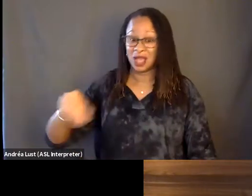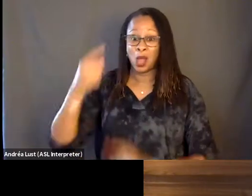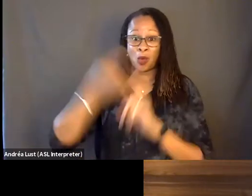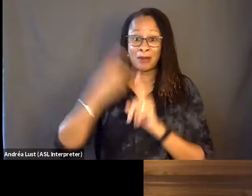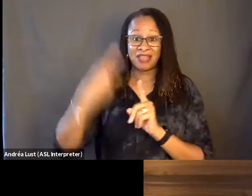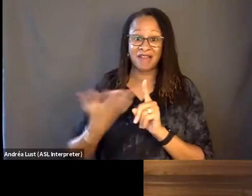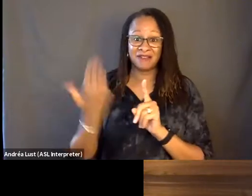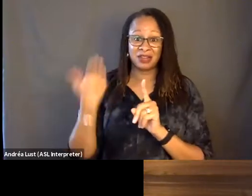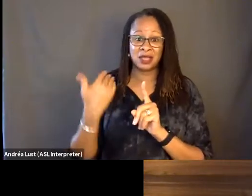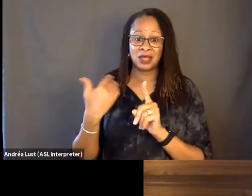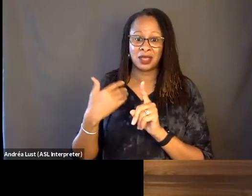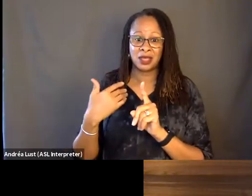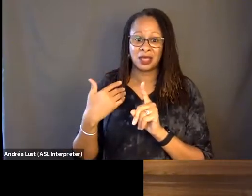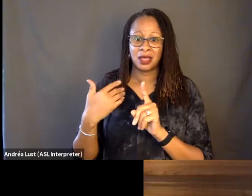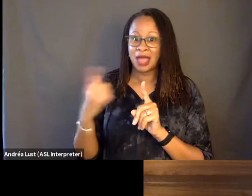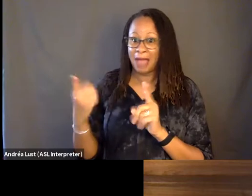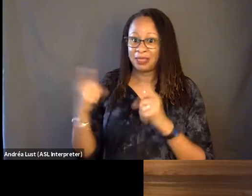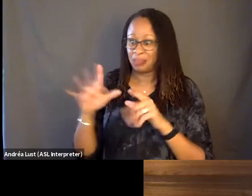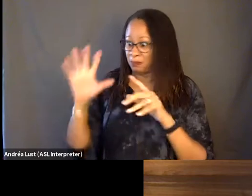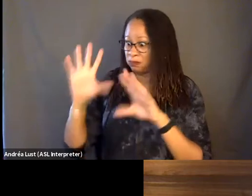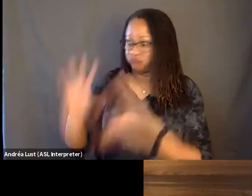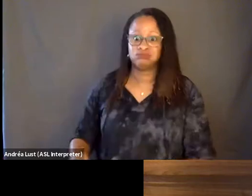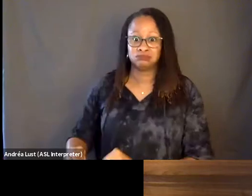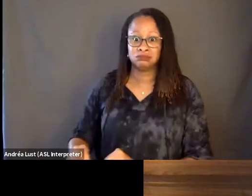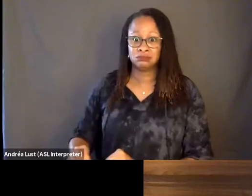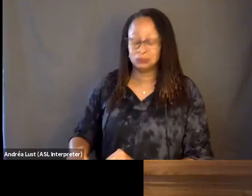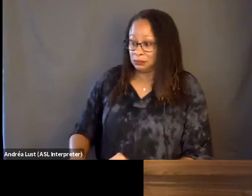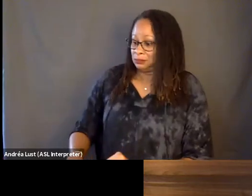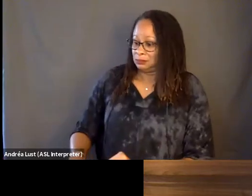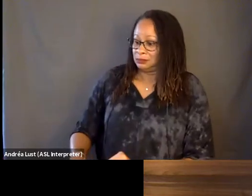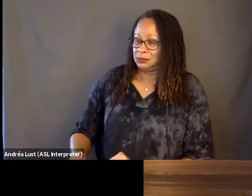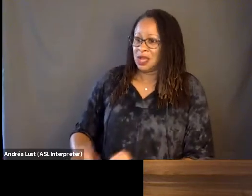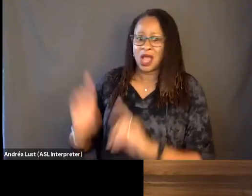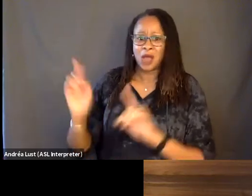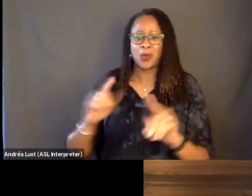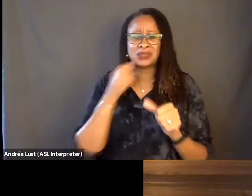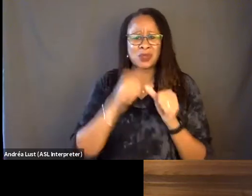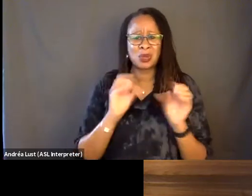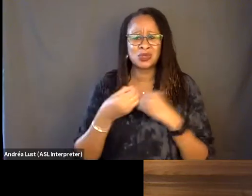this mailbox just vanished. It was gone. And I went to the Post Office and I go, what happened to the mailbox?